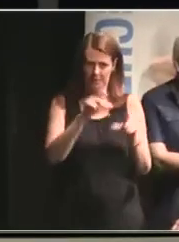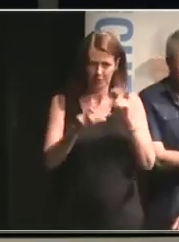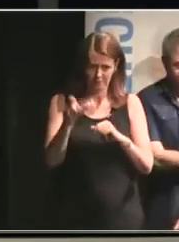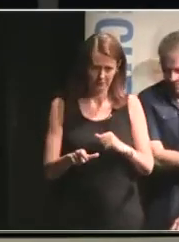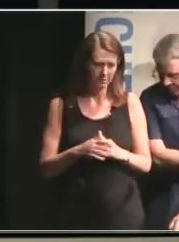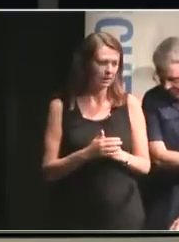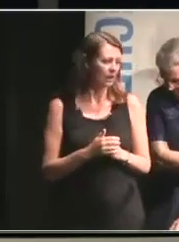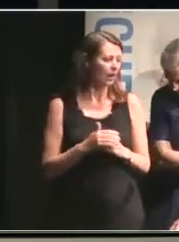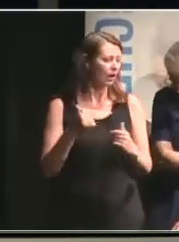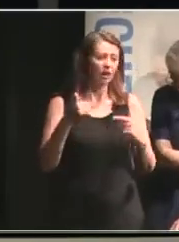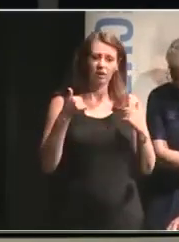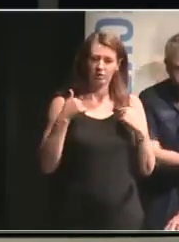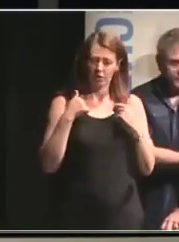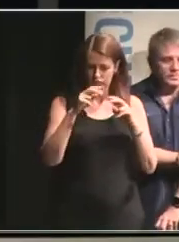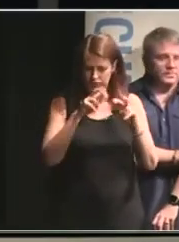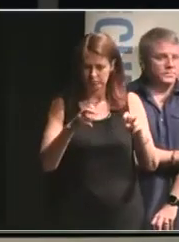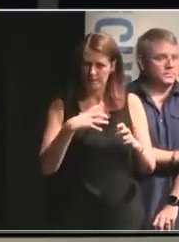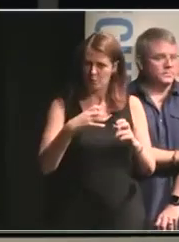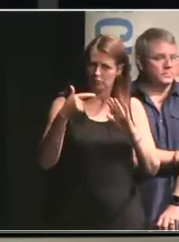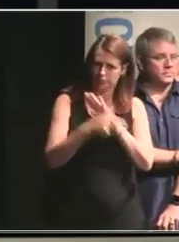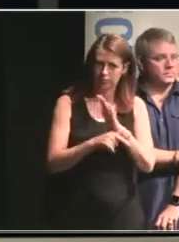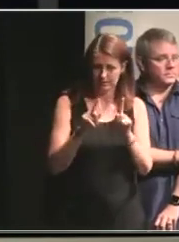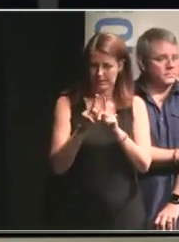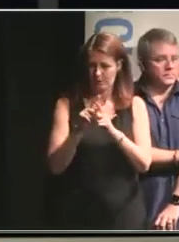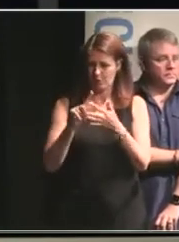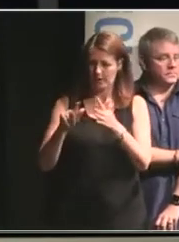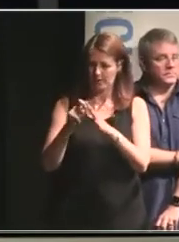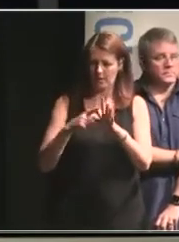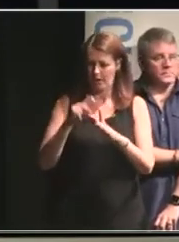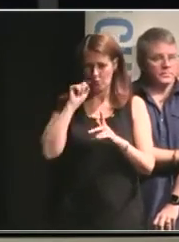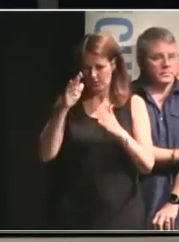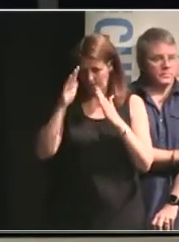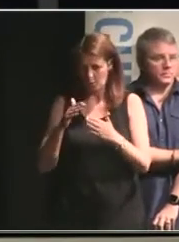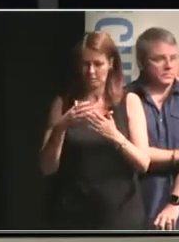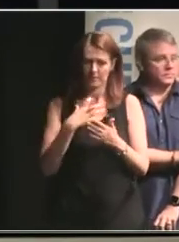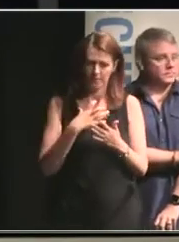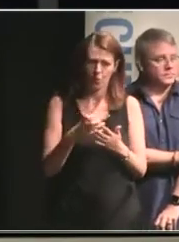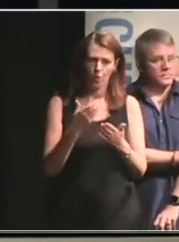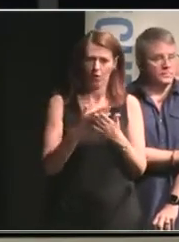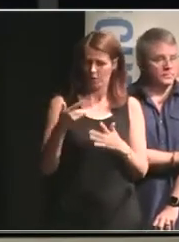look further and certainly as an organisation EPA will be focusing on the life cycle of